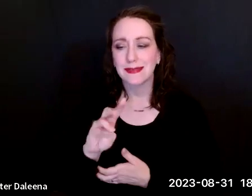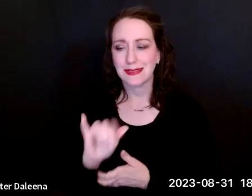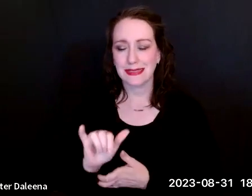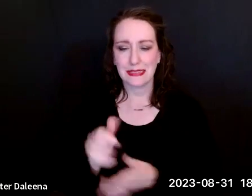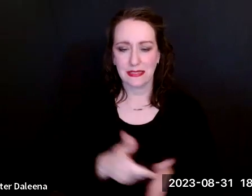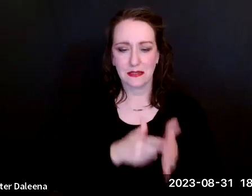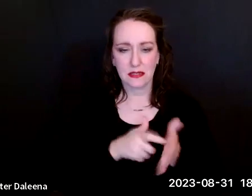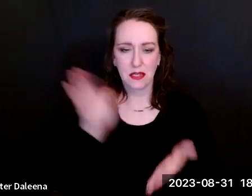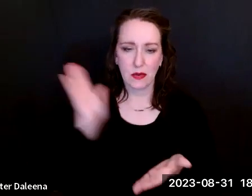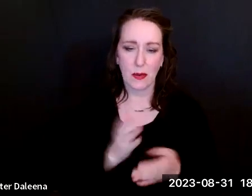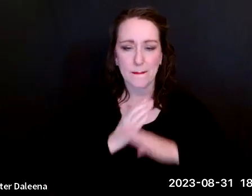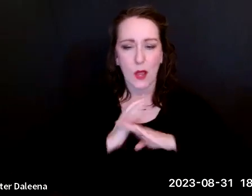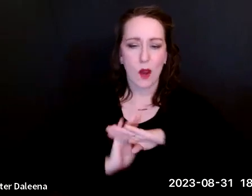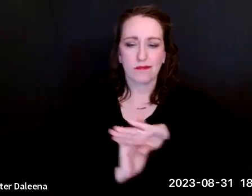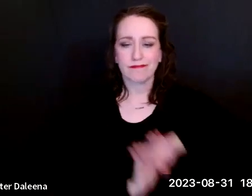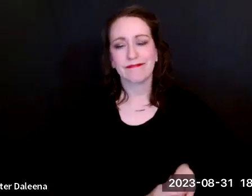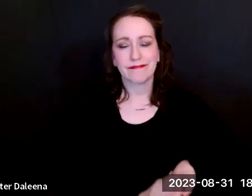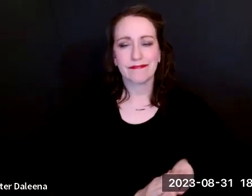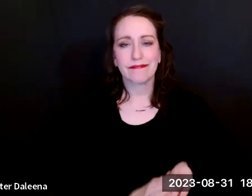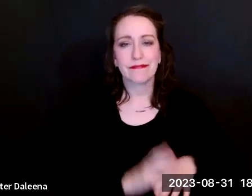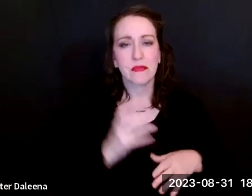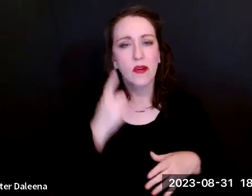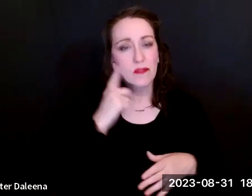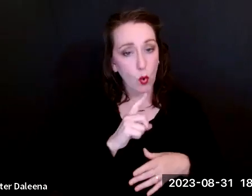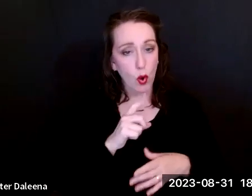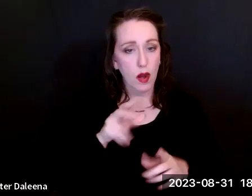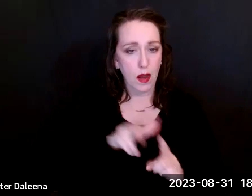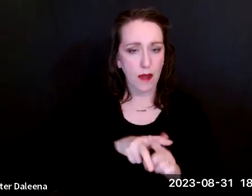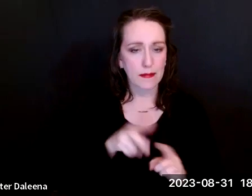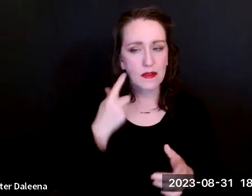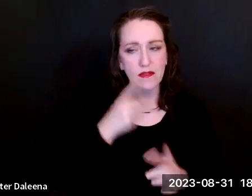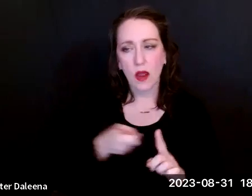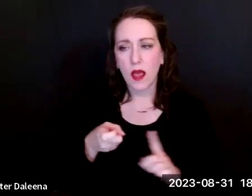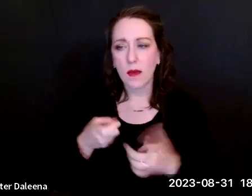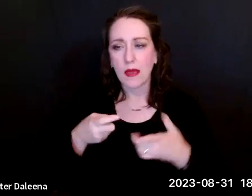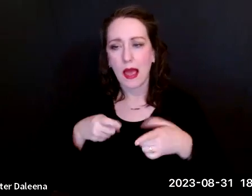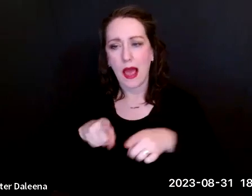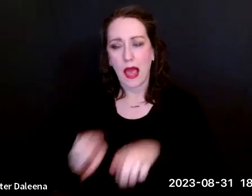barriers from applicants I'm sorry lower barriers for applicants from hybrid or online programs